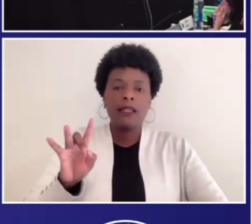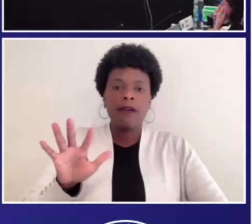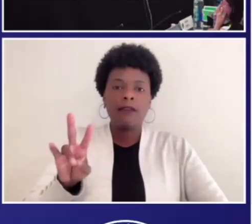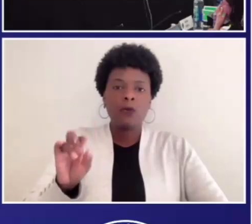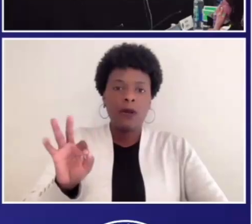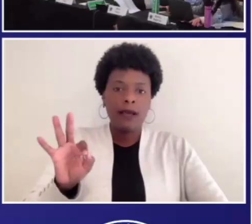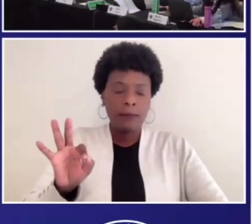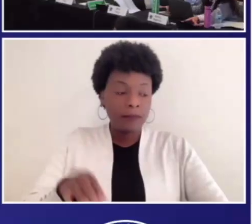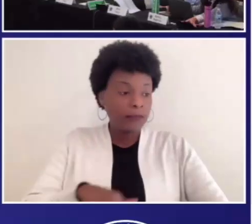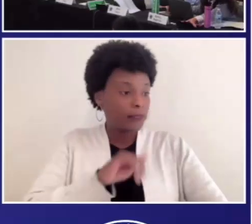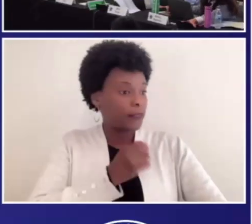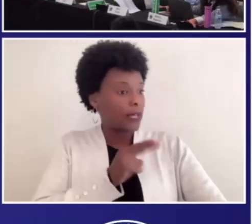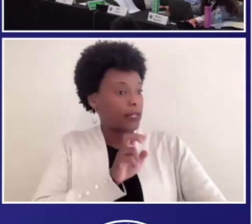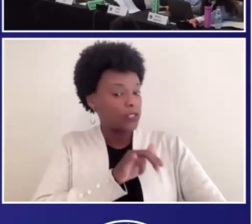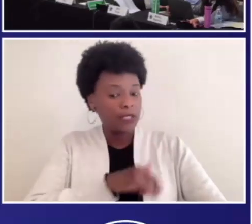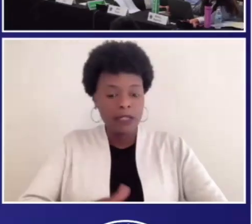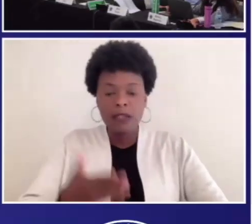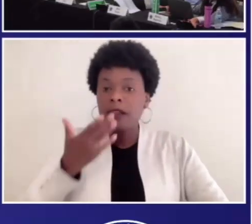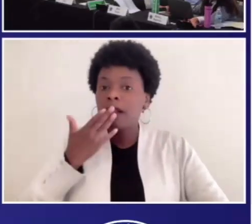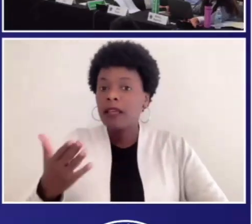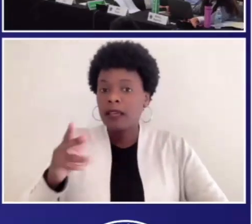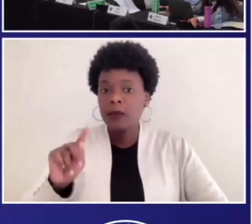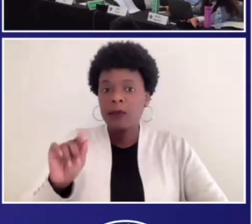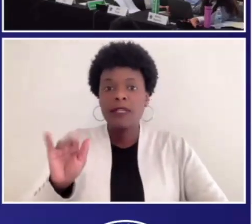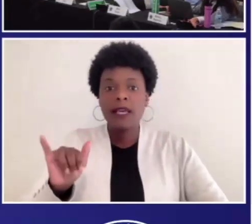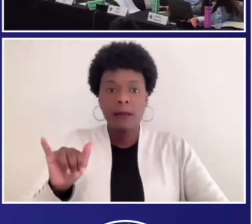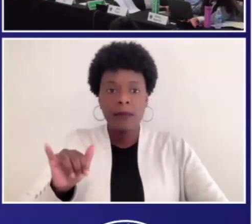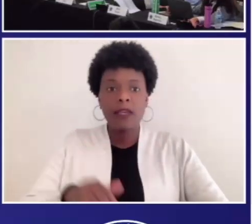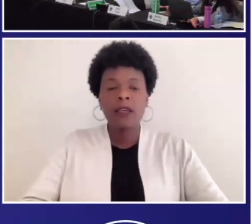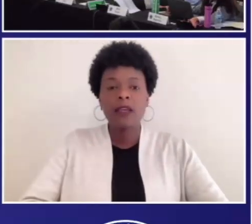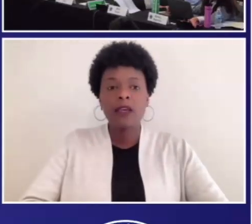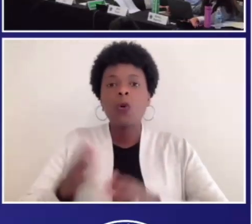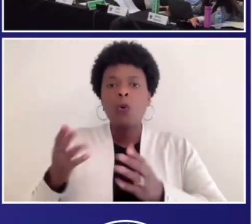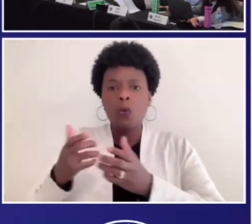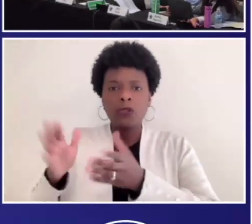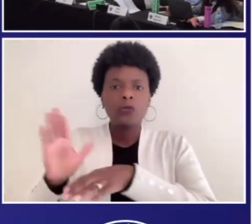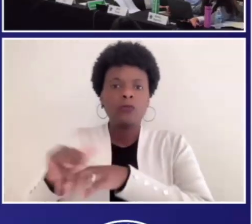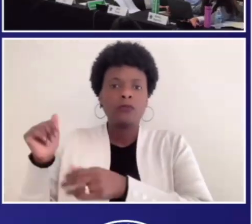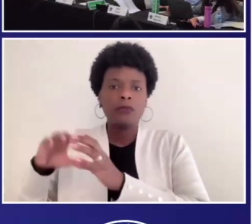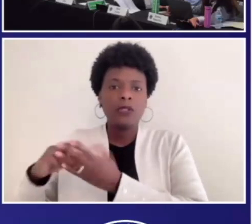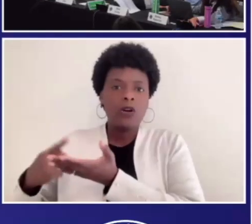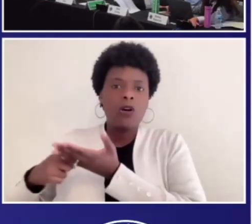Ashley? I appreciate that, Tamy. We would, at an appropriate time, like to call a caucus to further flesh out the